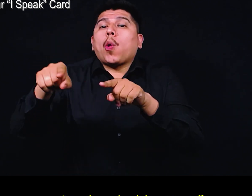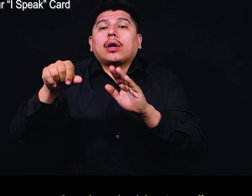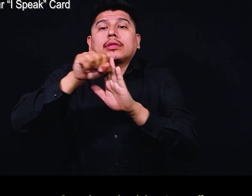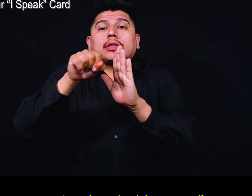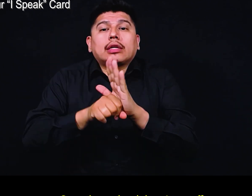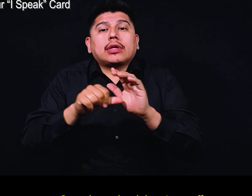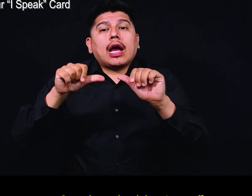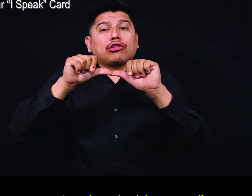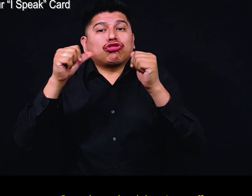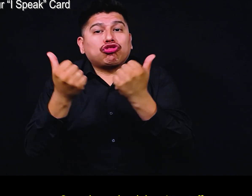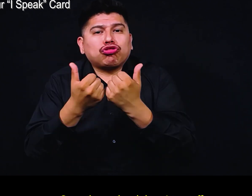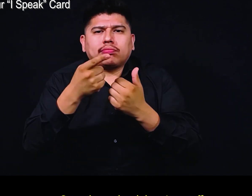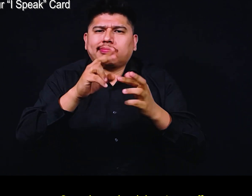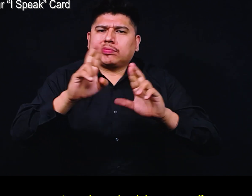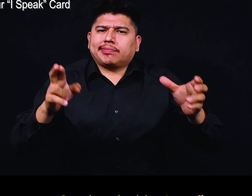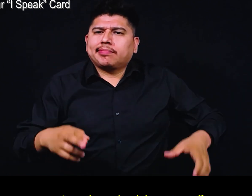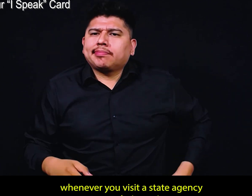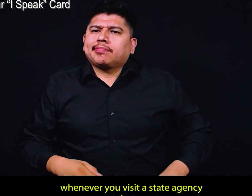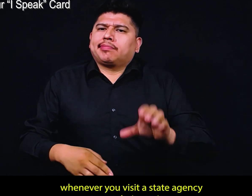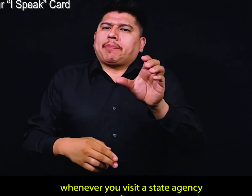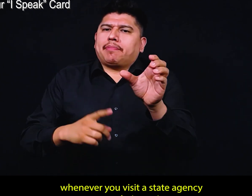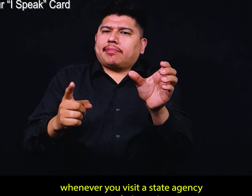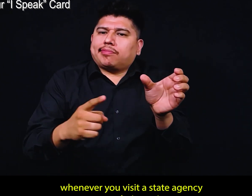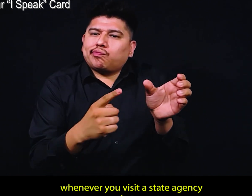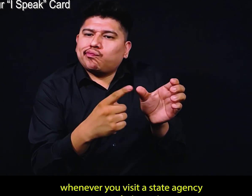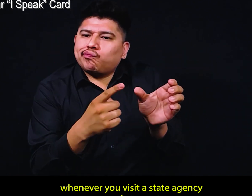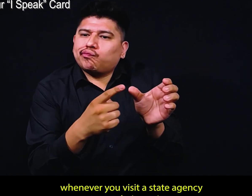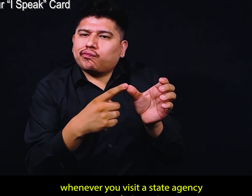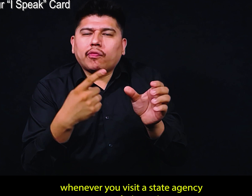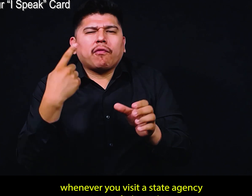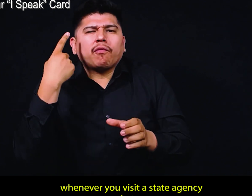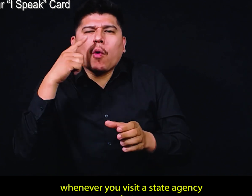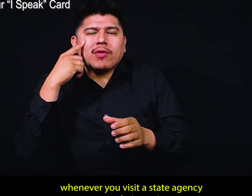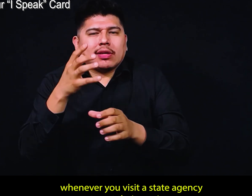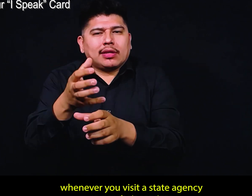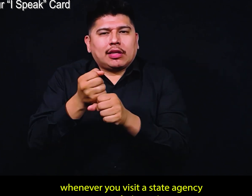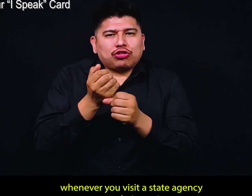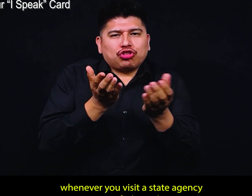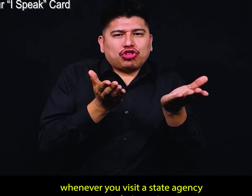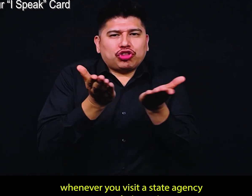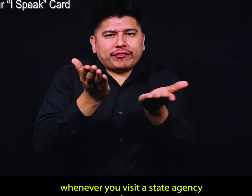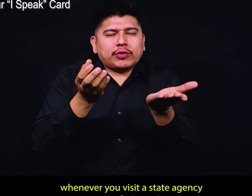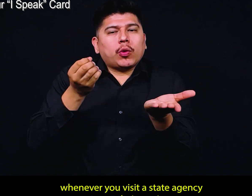Open the card and show it to staff whenever you visit a state agency to get their services